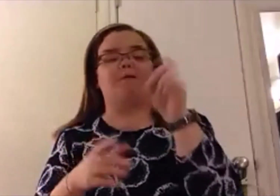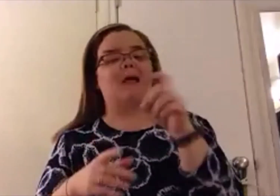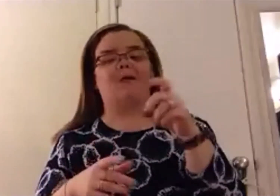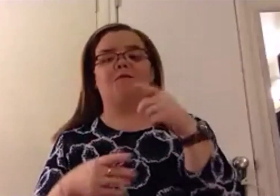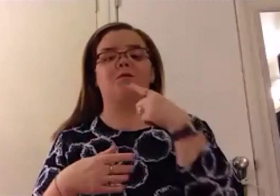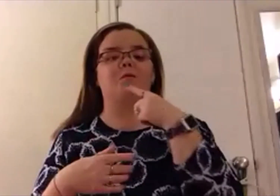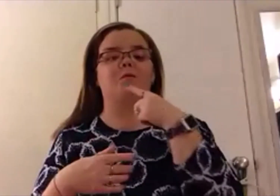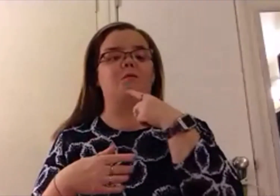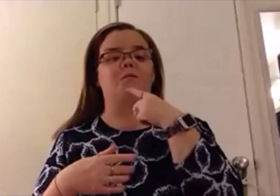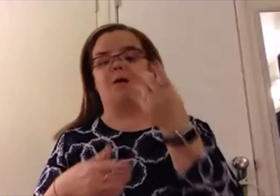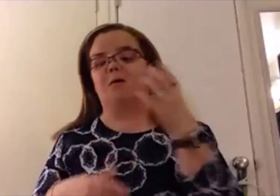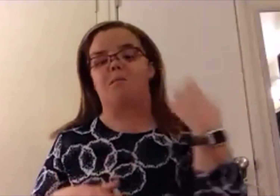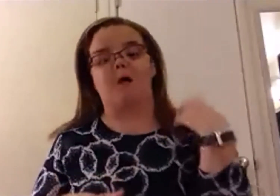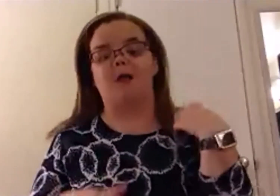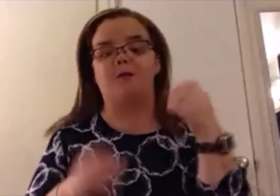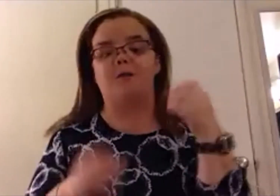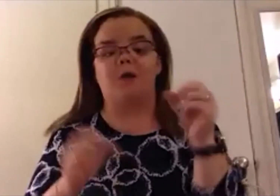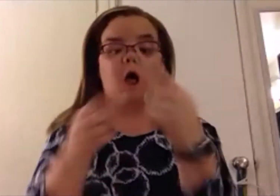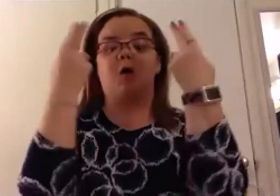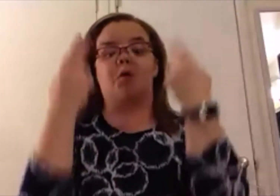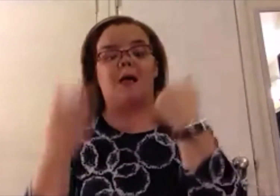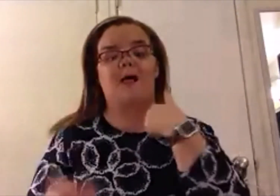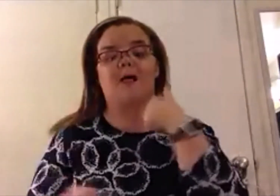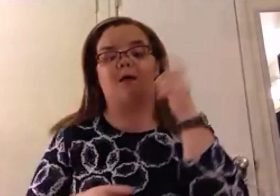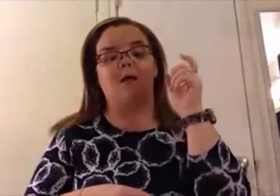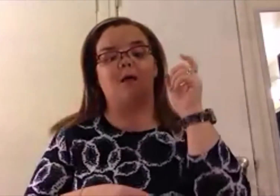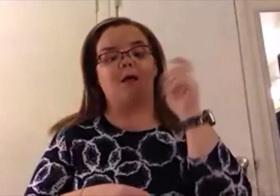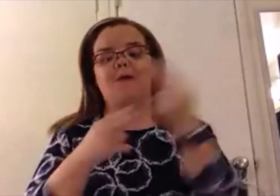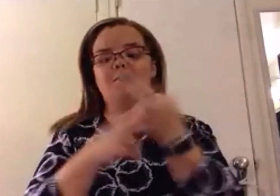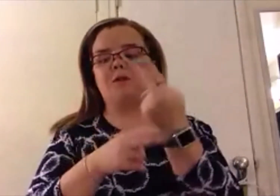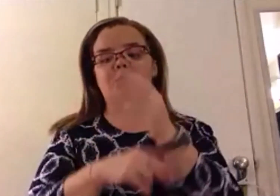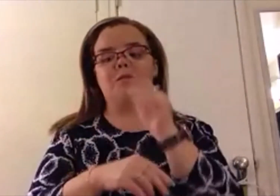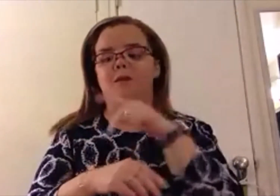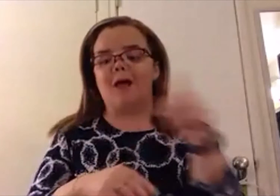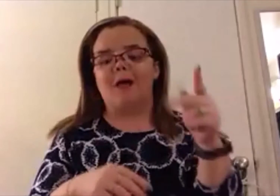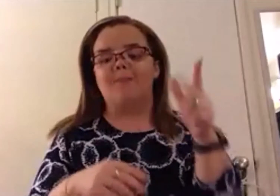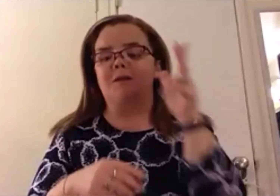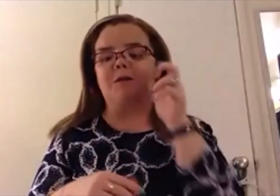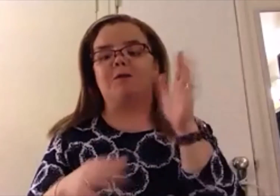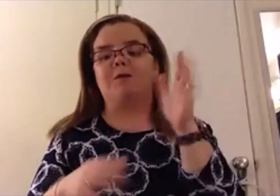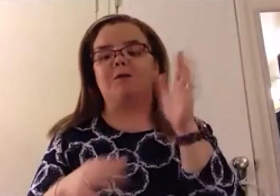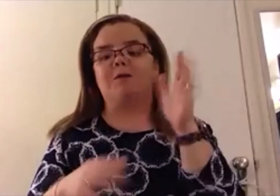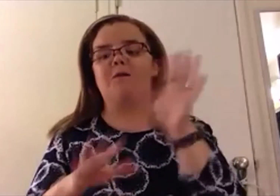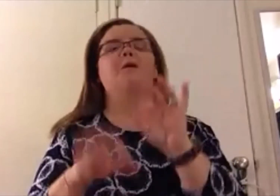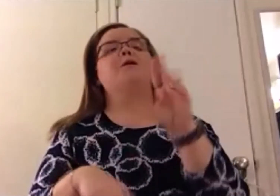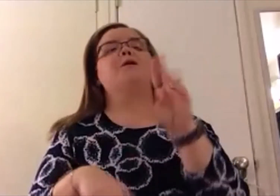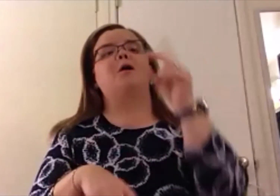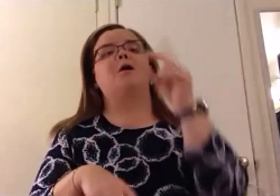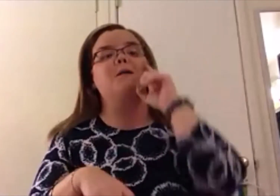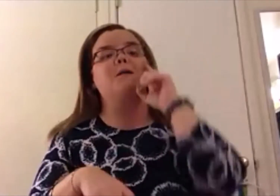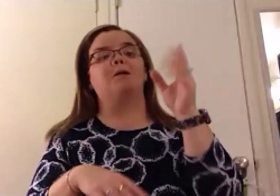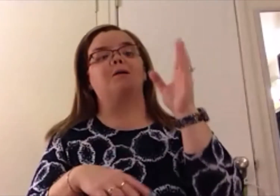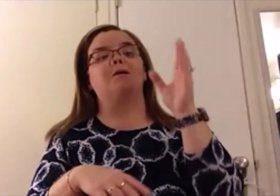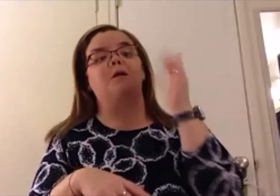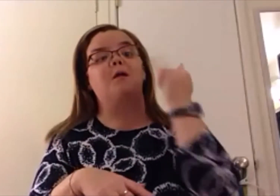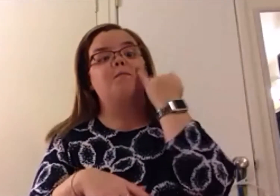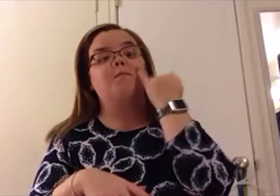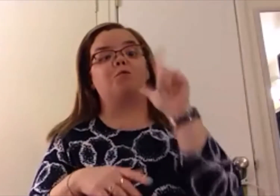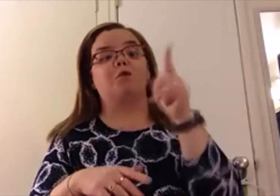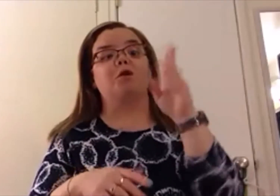have to tell your boss oh i have to use this app to hear you no because if you turn up